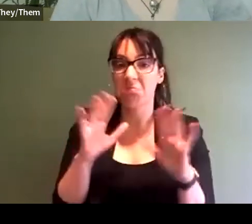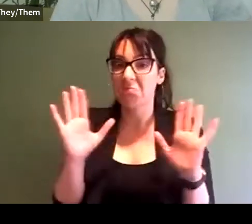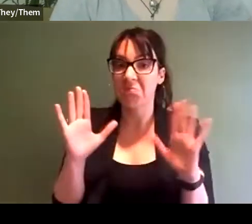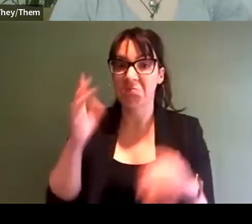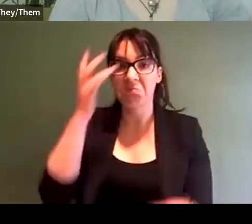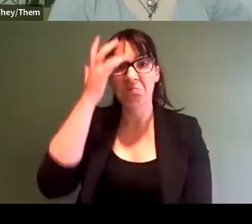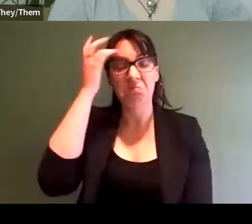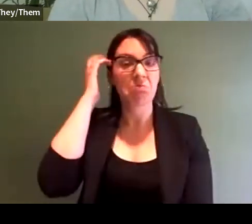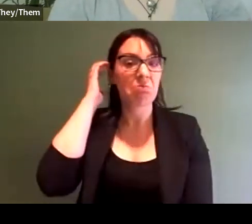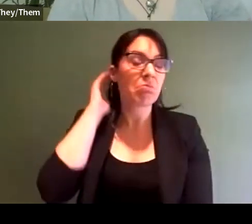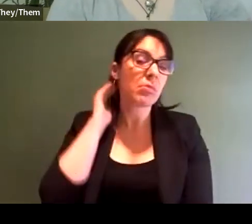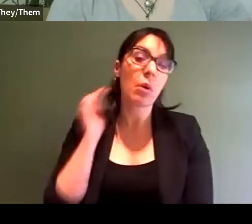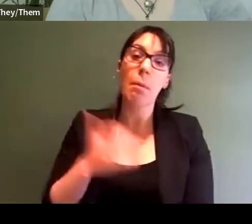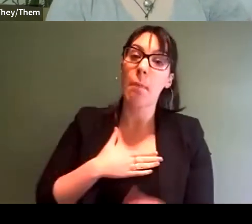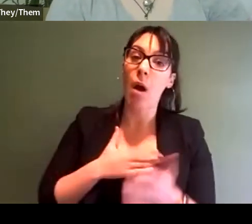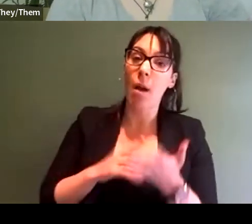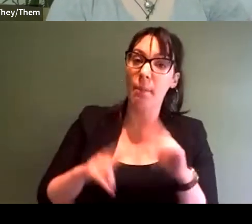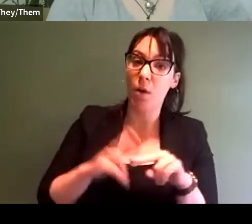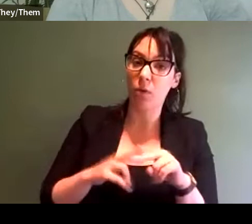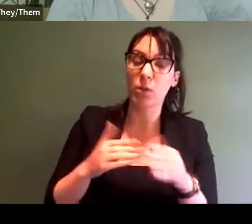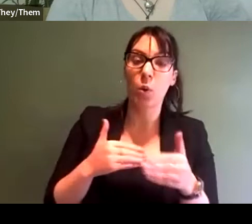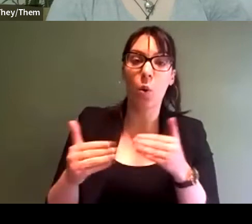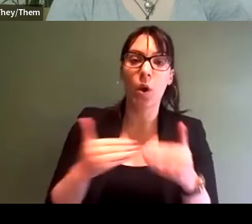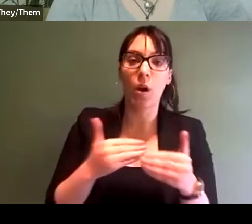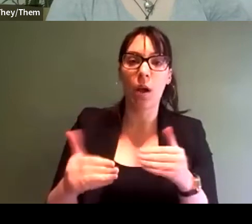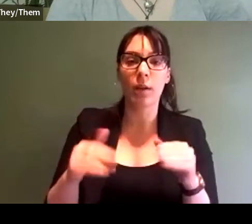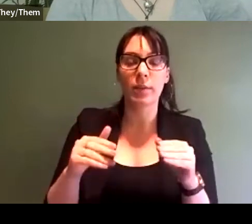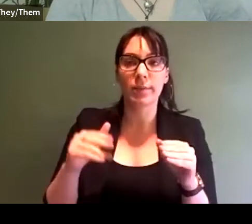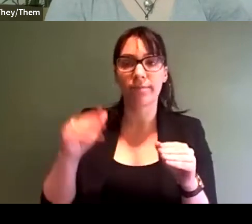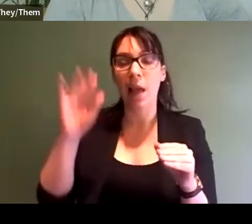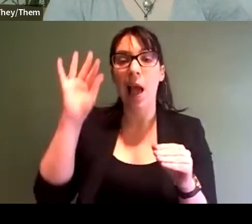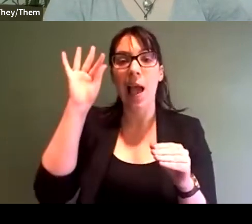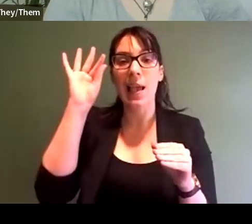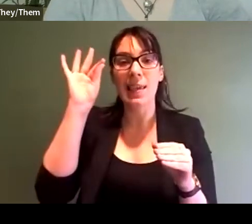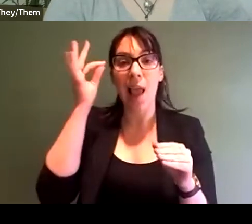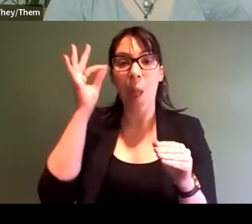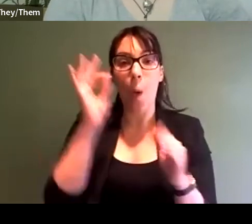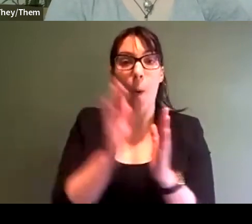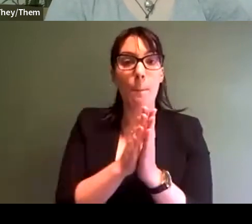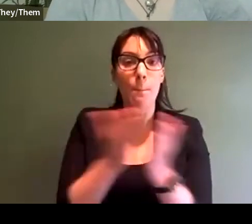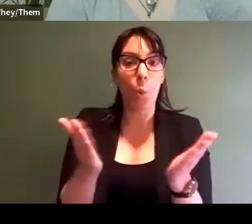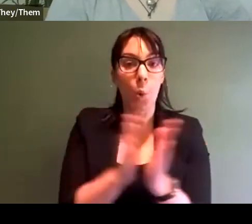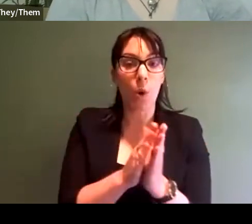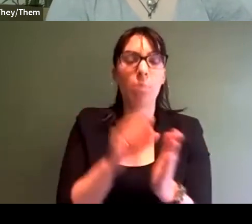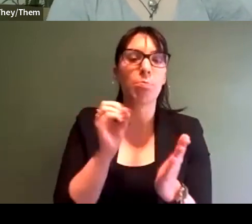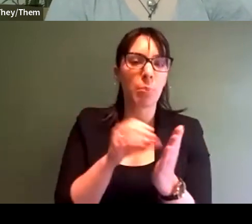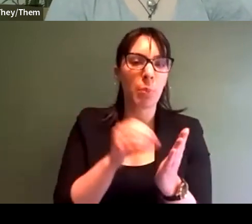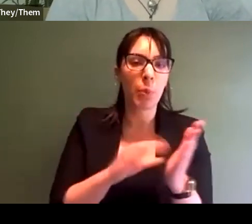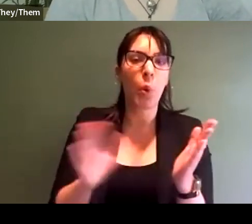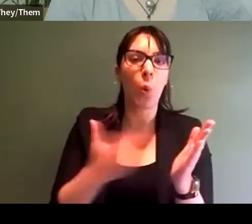My parents organized a yellow book that had all of my information in it.